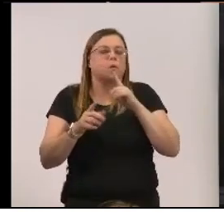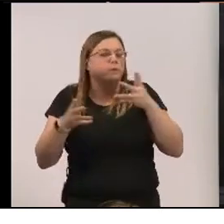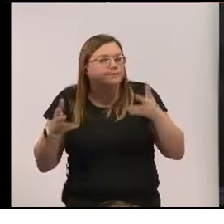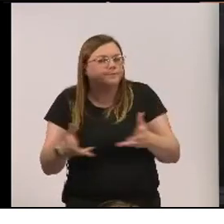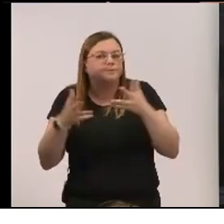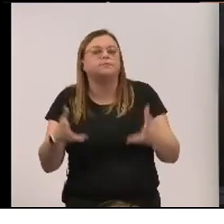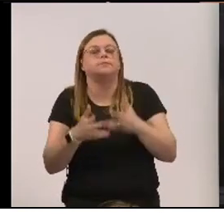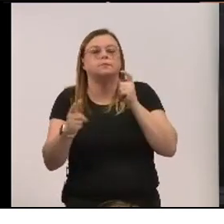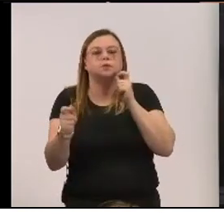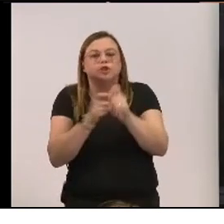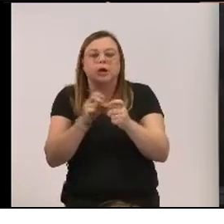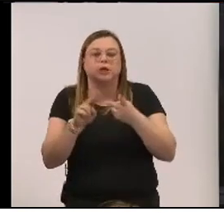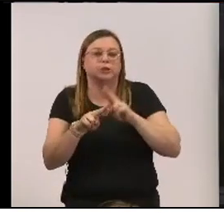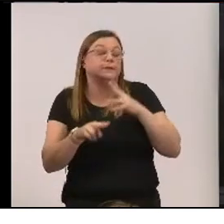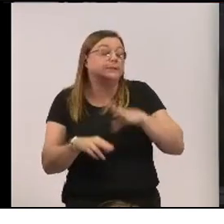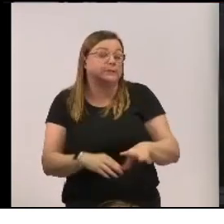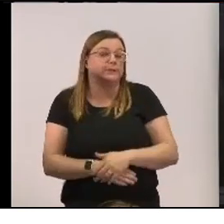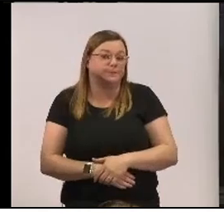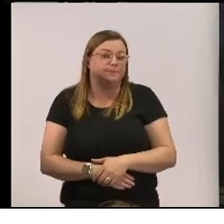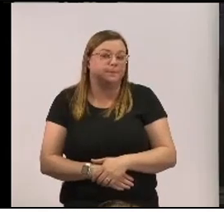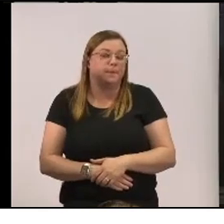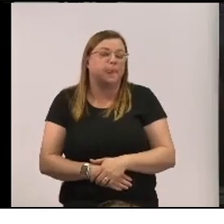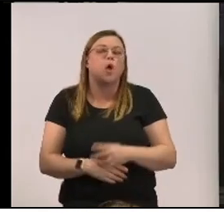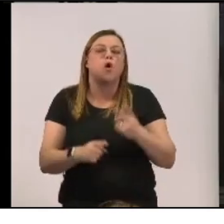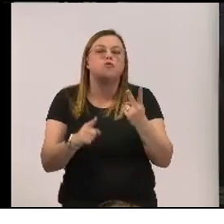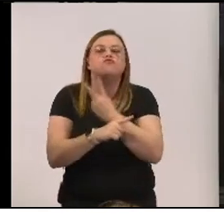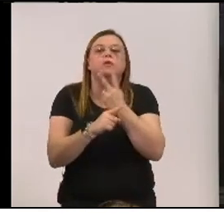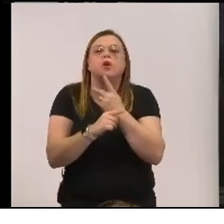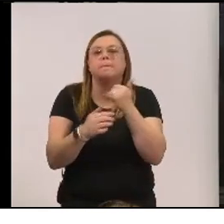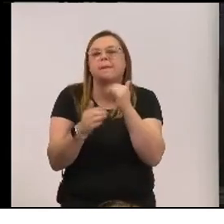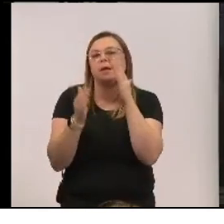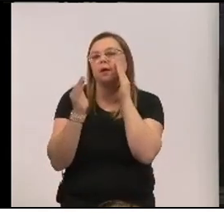that change that we need or renewed focus maybe is another way to put it.